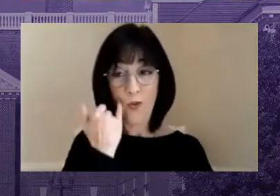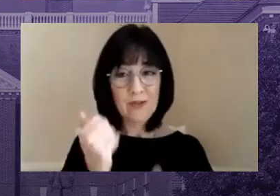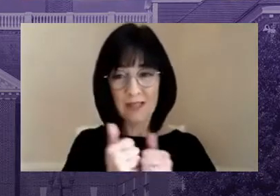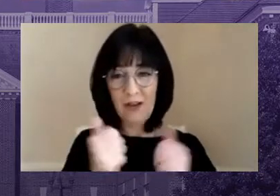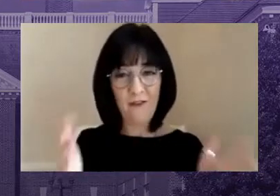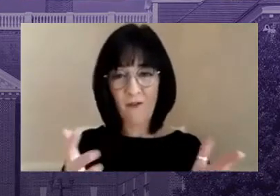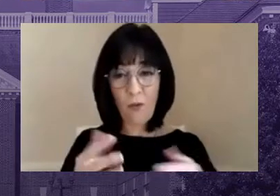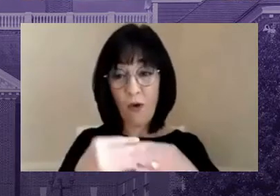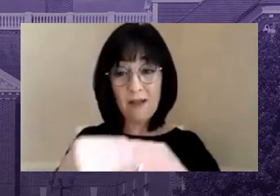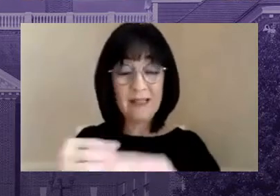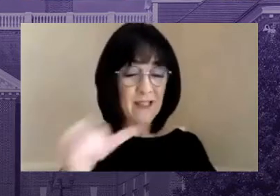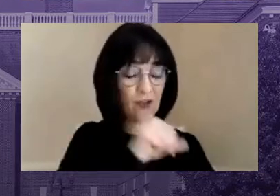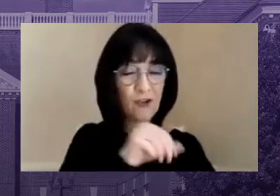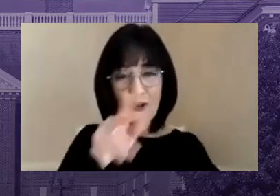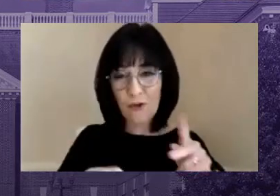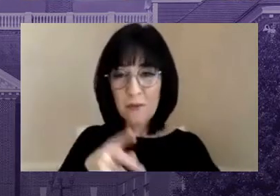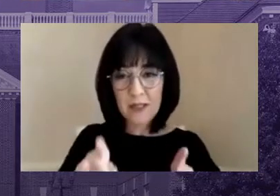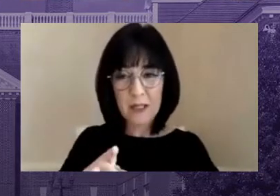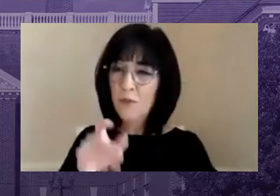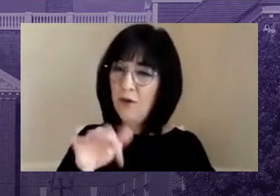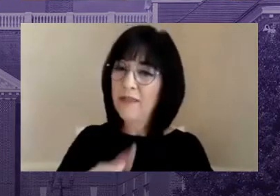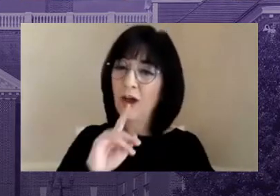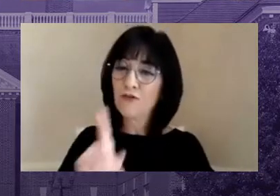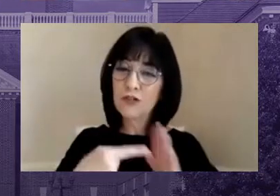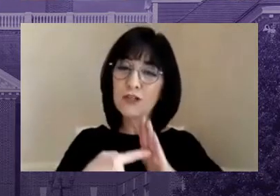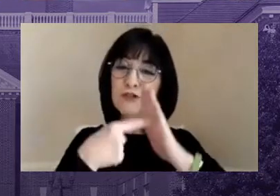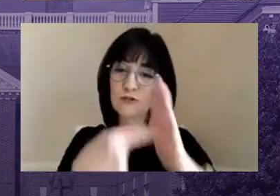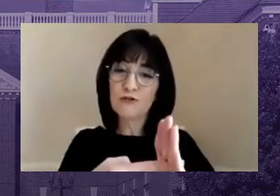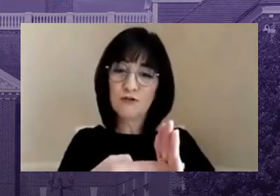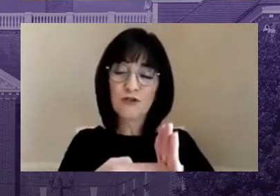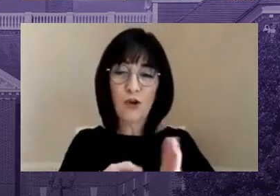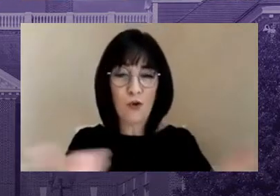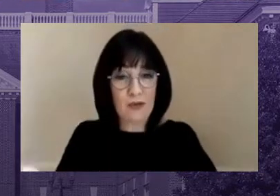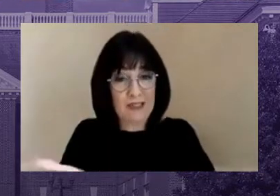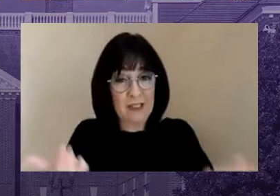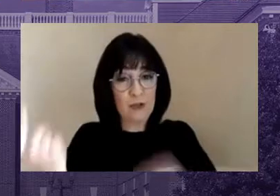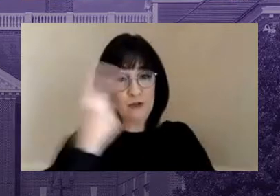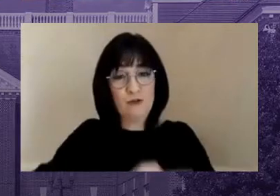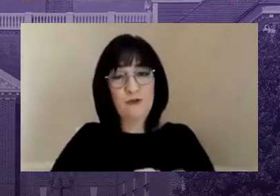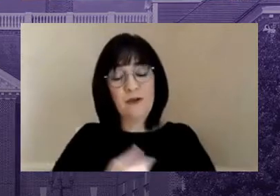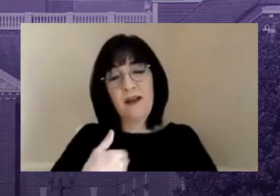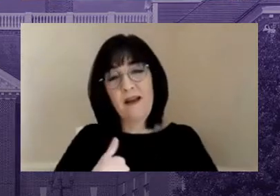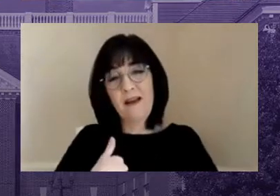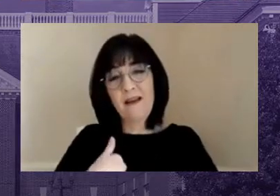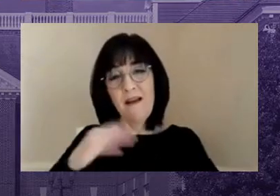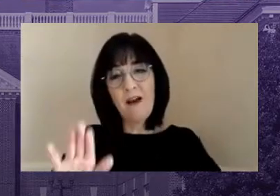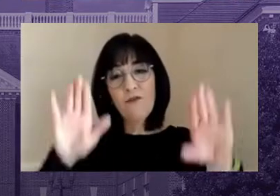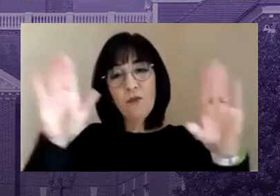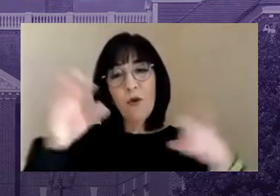captures it then we have incredible leaders on this screen. And General Carol Timmons was an